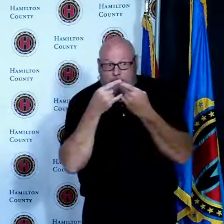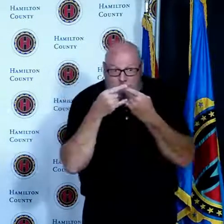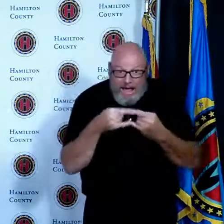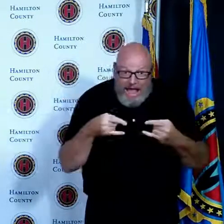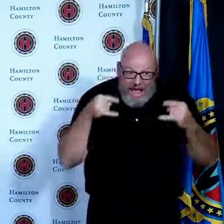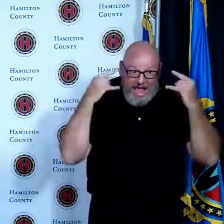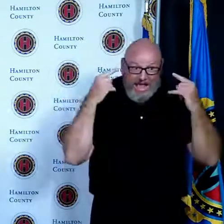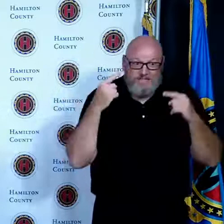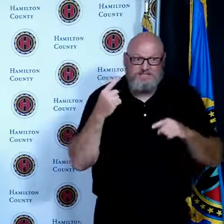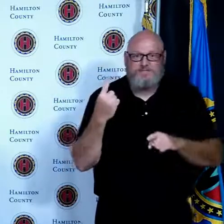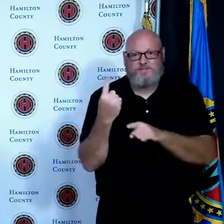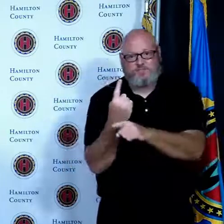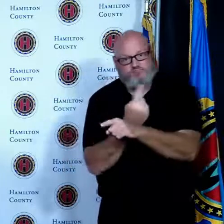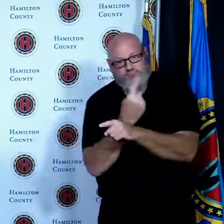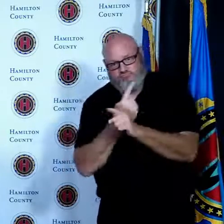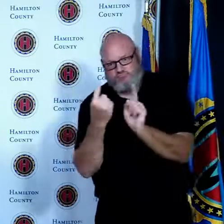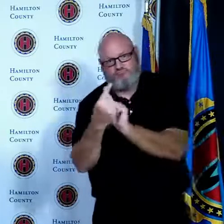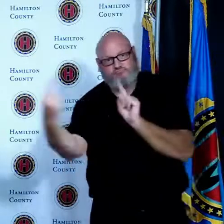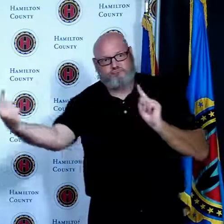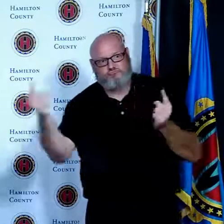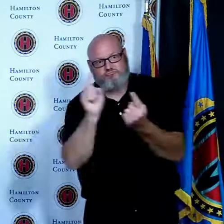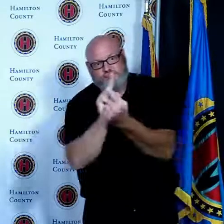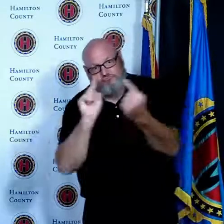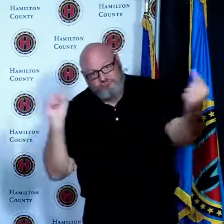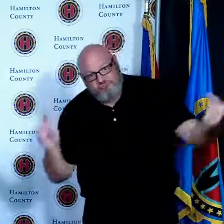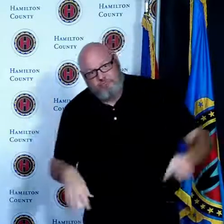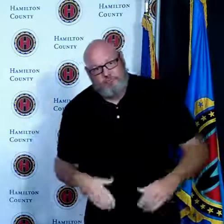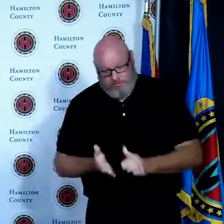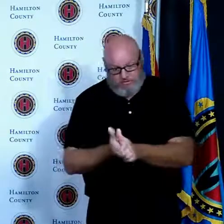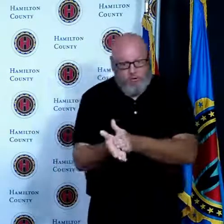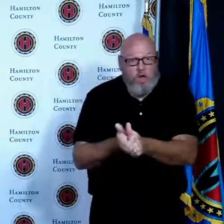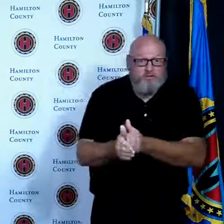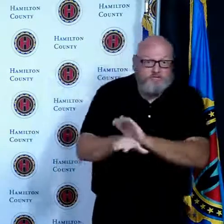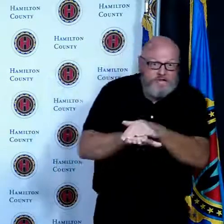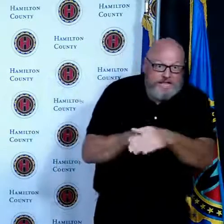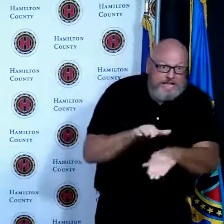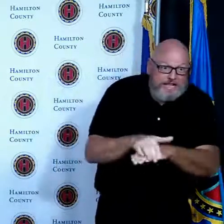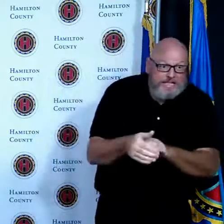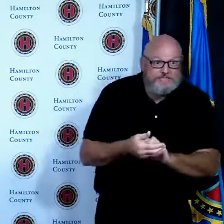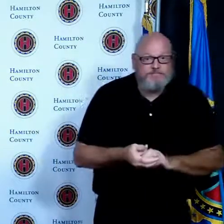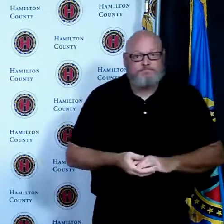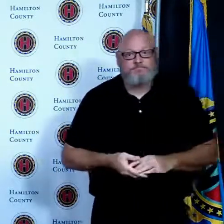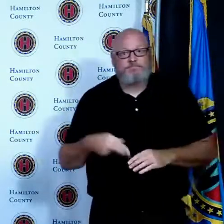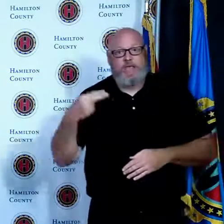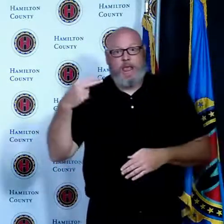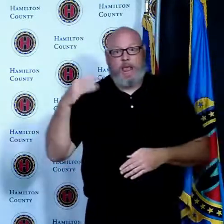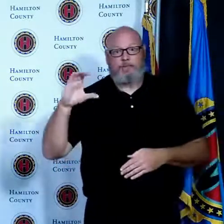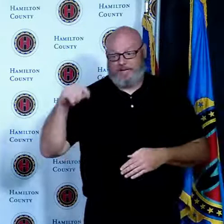we'll start with the case numbers here in Hamilton County when you look at our numbers for six weeks we have seen a decline in